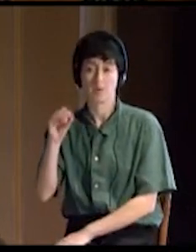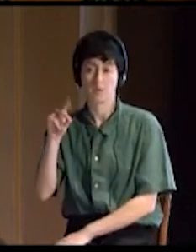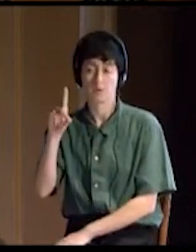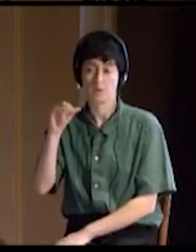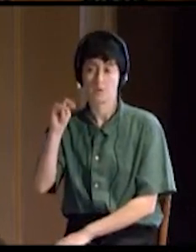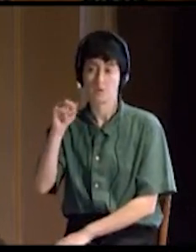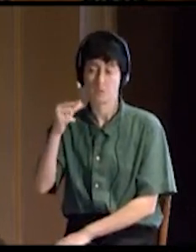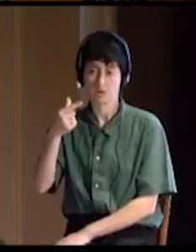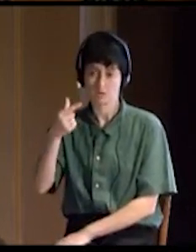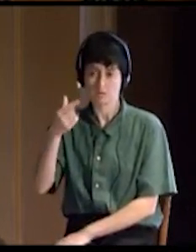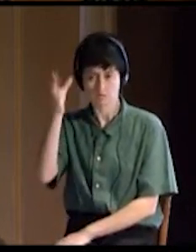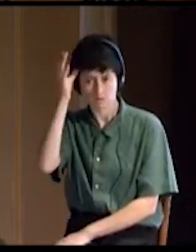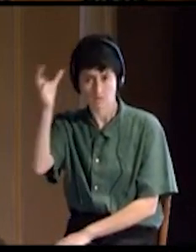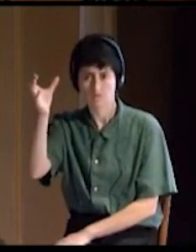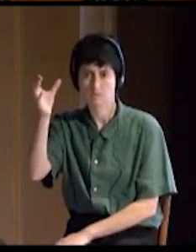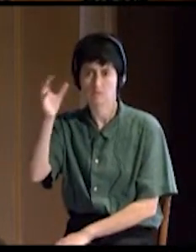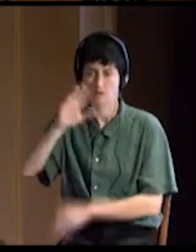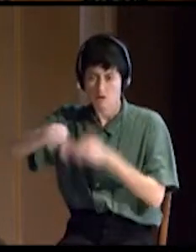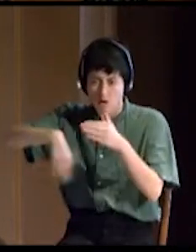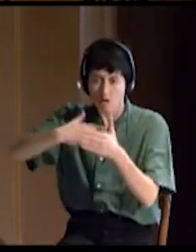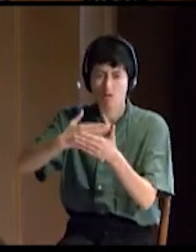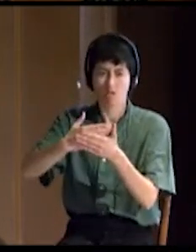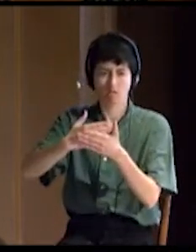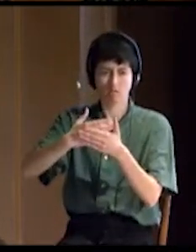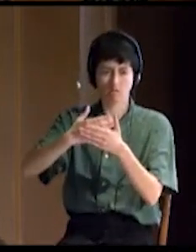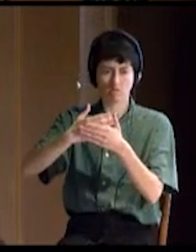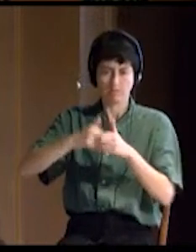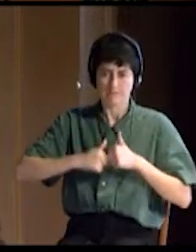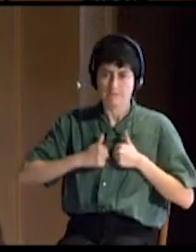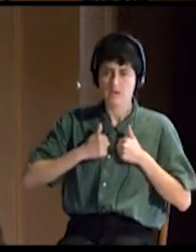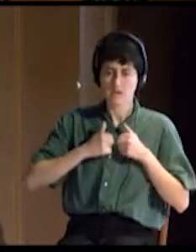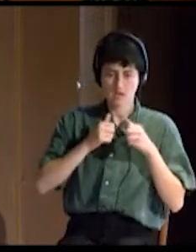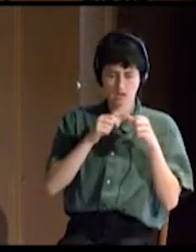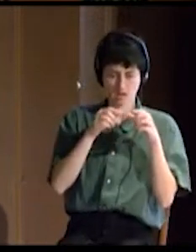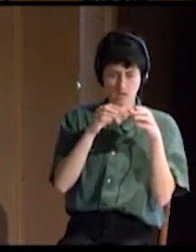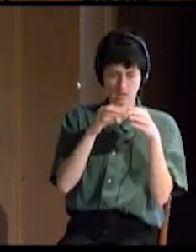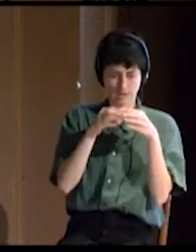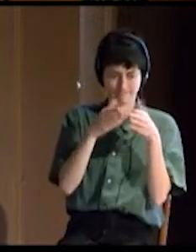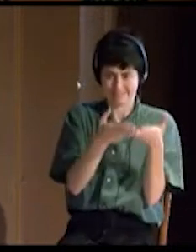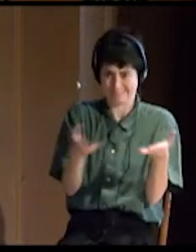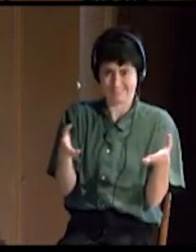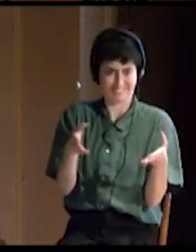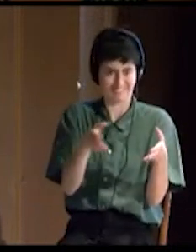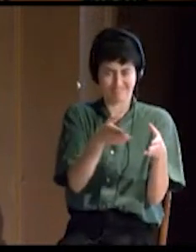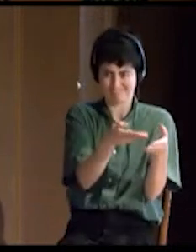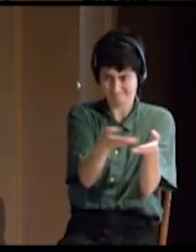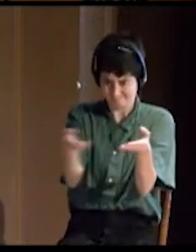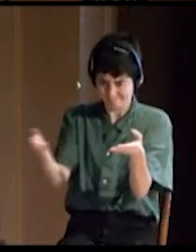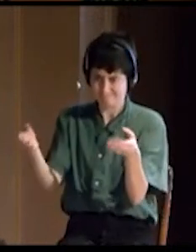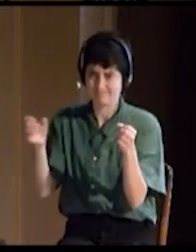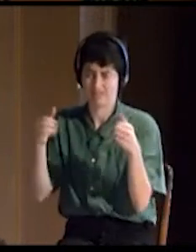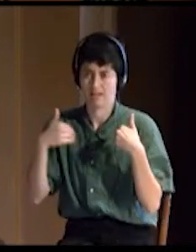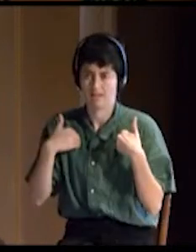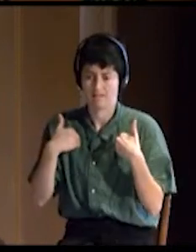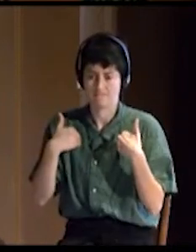that we're able to identify all living organisms on Earth. And it's similar to when you go to a grocery store